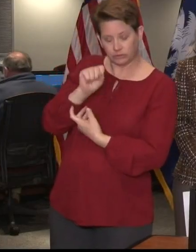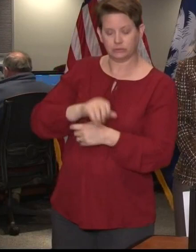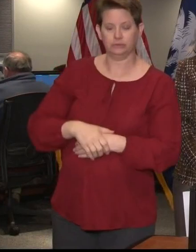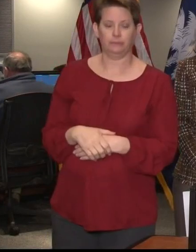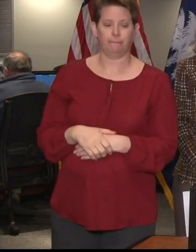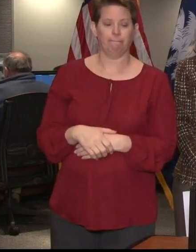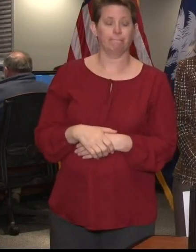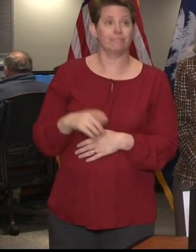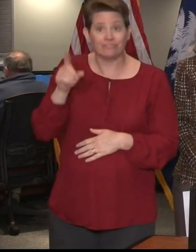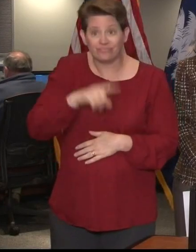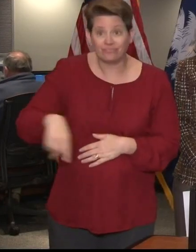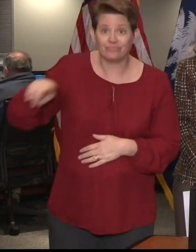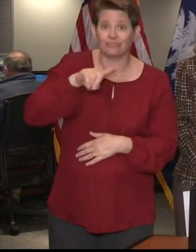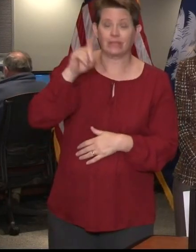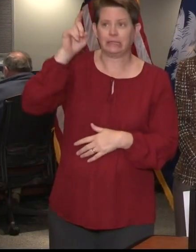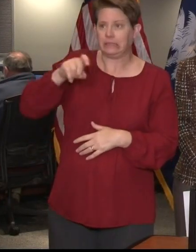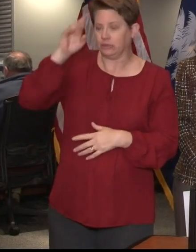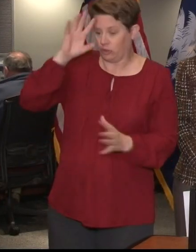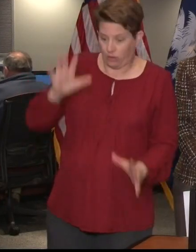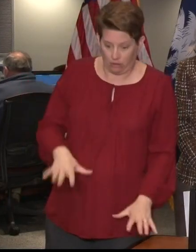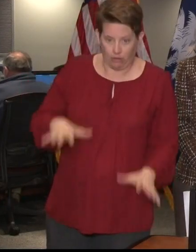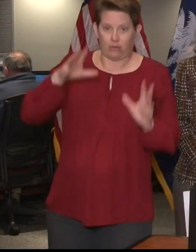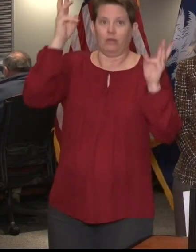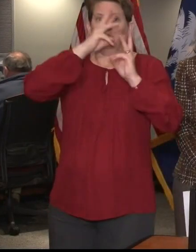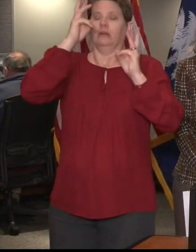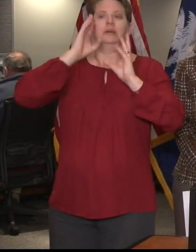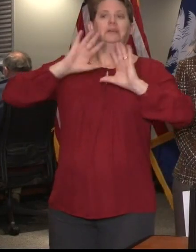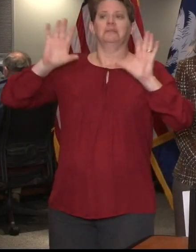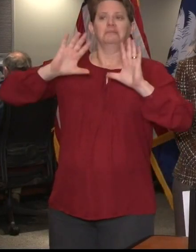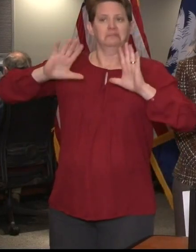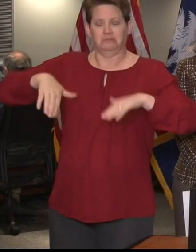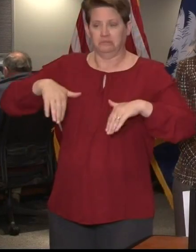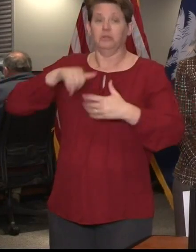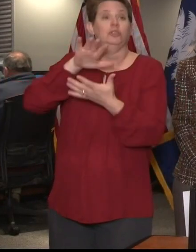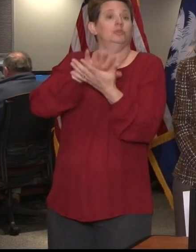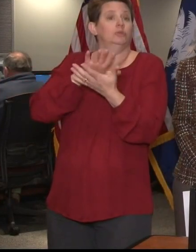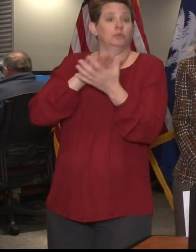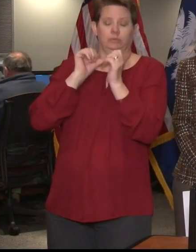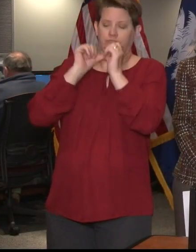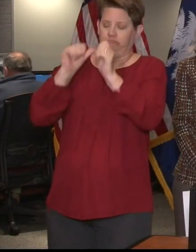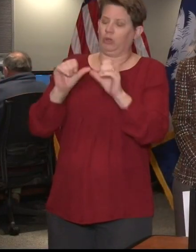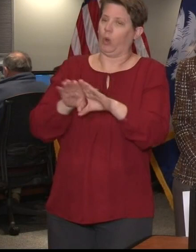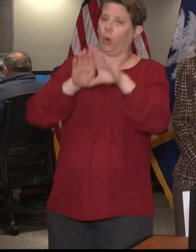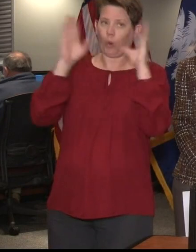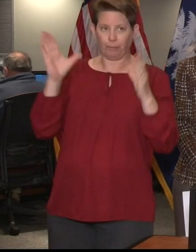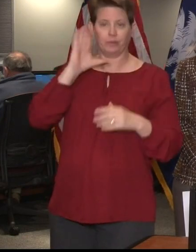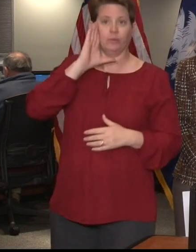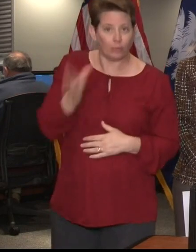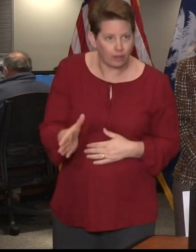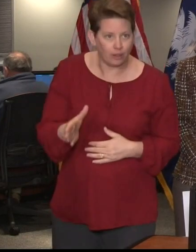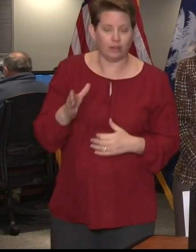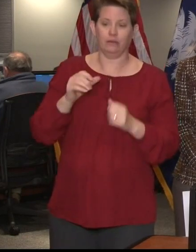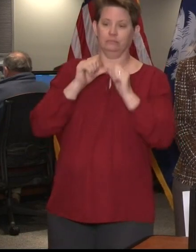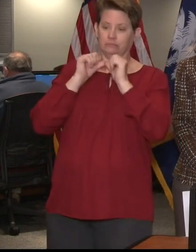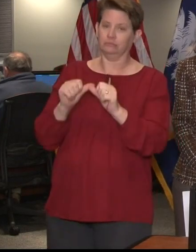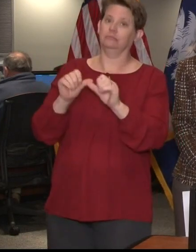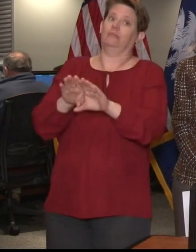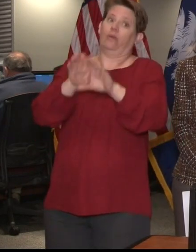GOING TO ROLL SOUND FROM THE PRESS CONFERENCE THAT WE HEARD JUST GOING TO ROLL SOUND FROM THE PRESS CONFERENCE THAT WE HEARD JUST ABOUT GOING TO ROLL SOUND FROM THE PRESS CONFERENCE THAT WE HEARD JUST ABOUT A GOING TO ROLL SOUND FROM THE PRESS CONFERENCE THAT WE HEARD JUST ABOUT A FEW GOING TO ROLL SOUND FROM THE PRESS CONFERENCE THAT WE HEARD JUST ABOUT A FEW HOURS GOING TO ROLL SOUND FROM THE PRESS CONFERENCE THAT WE HEARD JUST ABOUT A FEW HOURS AGO. PRESS CONFERENCE THAT WE HEARD JUST ABOUT A FEW HOURS AGO. PRESS CONFERENCE THAT WE HEARD JUST ABOUT A FEW HOURS AGO. >> PRESS CONFERENCE THAT WE HEARD JUST ABOUT A FEW HOURS AGO. >> THERE'S PRESS CONFERENCE THAT WE HEARD JUST ABOUT A FEW HOURS AGO. >> THERE'S NO PRESS CONFERENCE THAT WE HEARD JUST ABOUT A FEW HOURS AGO. >> THERE'S NO CAUSE4@ PRESS CONFERENCE THAT WE HEARD JUST ABOUT A FEW HOURS AGO. >> THERE'S NO CAUSE4@ FOR4@ PRESS CONFERENCE THAT WE HEARD JUST ABOUT A FEW HOURS AGO. >> THERE'S NO CAUSE4@ FOR4@ P4@ JUST ABOUT A FEW HOURS AGO. >> THERE'S NO CAUSE4@ FOR4@ P4@ JUST ABOUT A FEW HOURS AGO. >> THERE'S NO CAUSE4@ FOR4@ P4@ ALARM JUST ABOUT A FEW HOURS AGO. >> THERE'S NO CAUSE4@ FOR4@ P4@ ALARM OR JUST ABOUT A FEW HOURS AGO. >> THERE'S NO CAUSE4@ FOR4@ P4@ ALARM OR SPECULATION. THERE'S NO CAUSE4@ FOR4@ P4@ ALARM OR SPECULATION. THERE'S NO CAUSE4@ FOR4@ P4@ ALARM OR SPECULATION. SCHOOLS